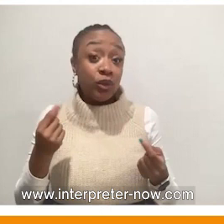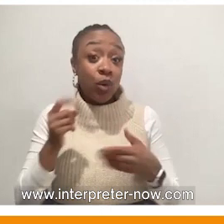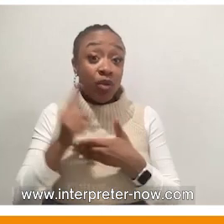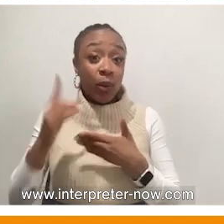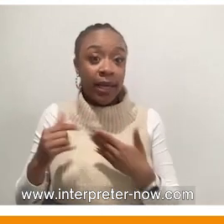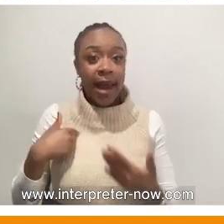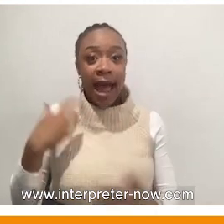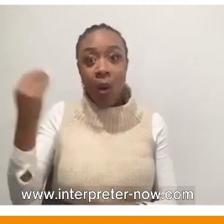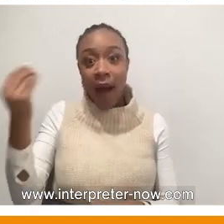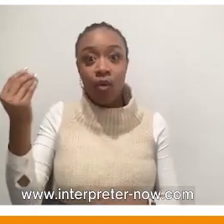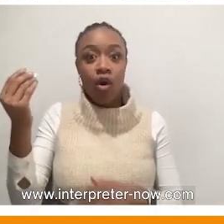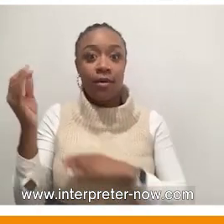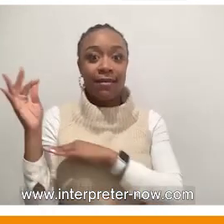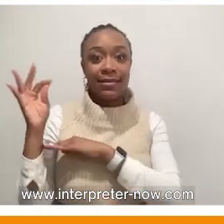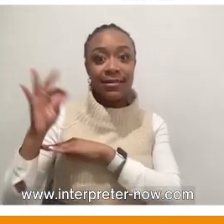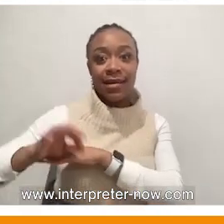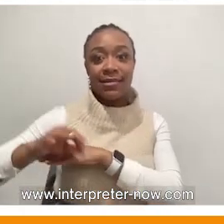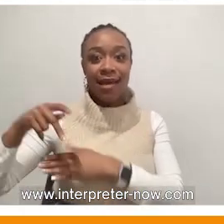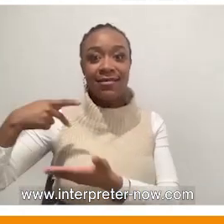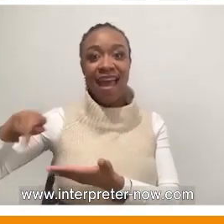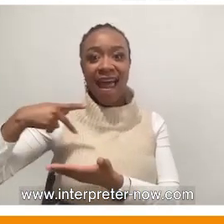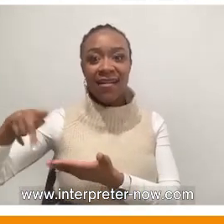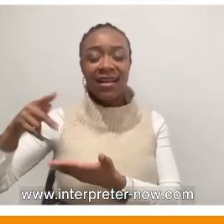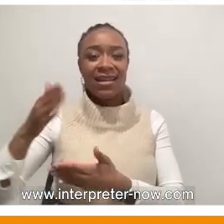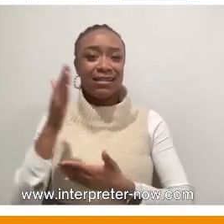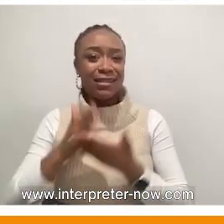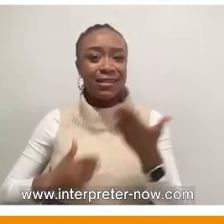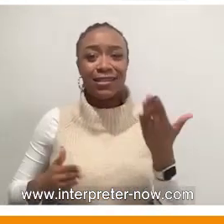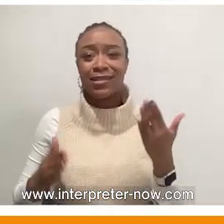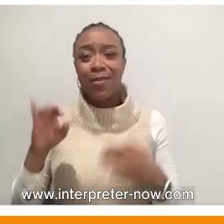What I do on the weekends, which is nothing illegal, I go off salsa dancing, I go out